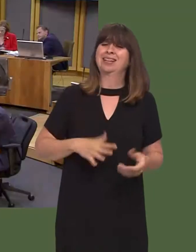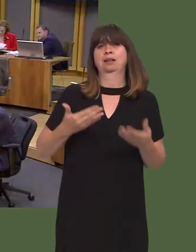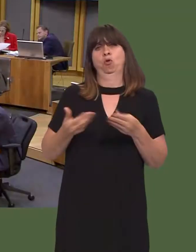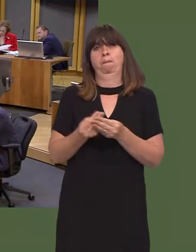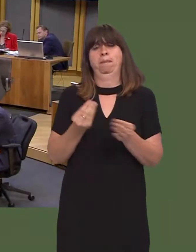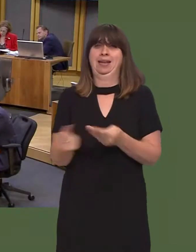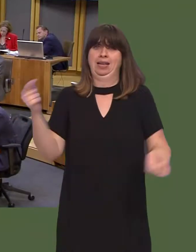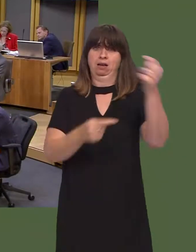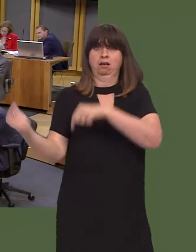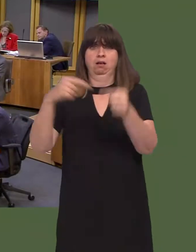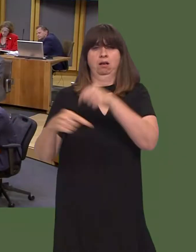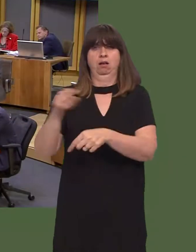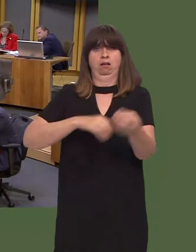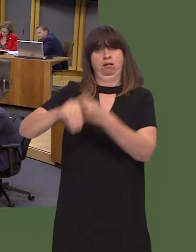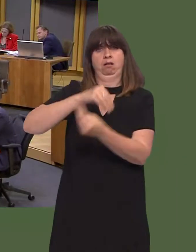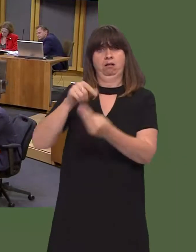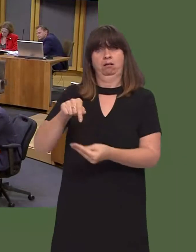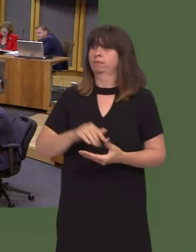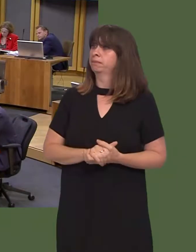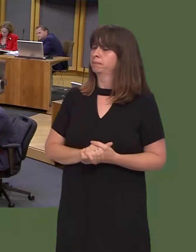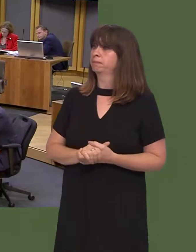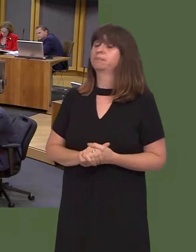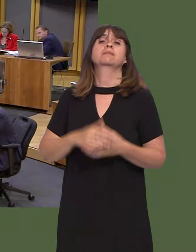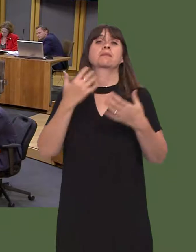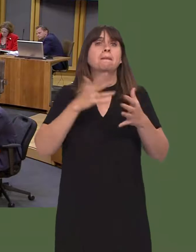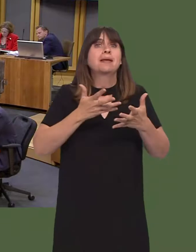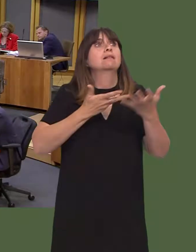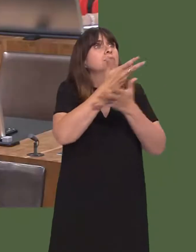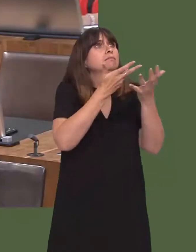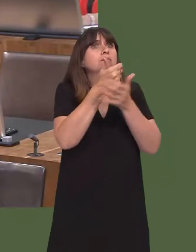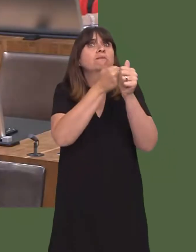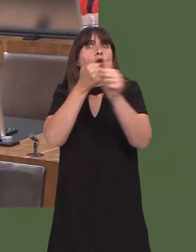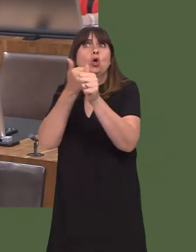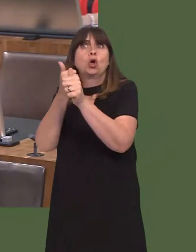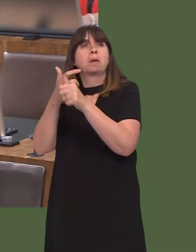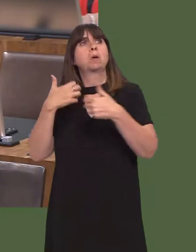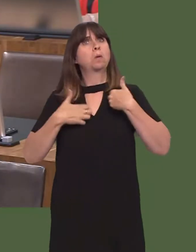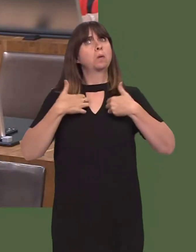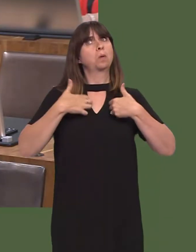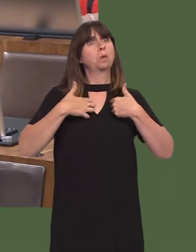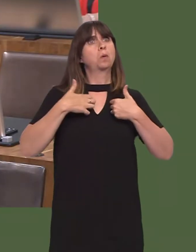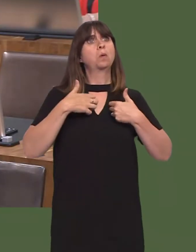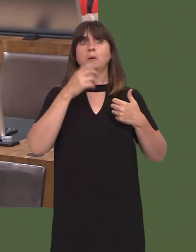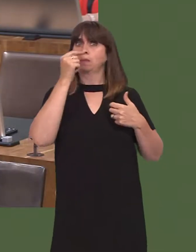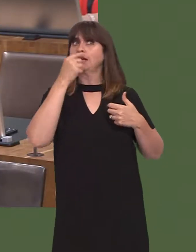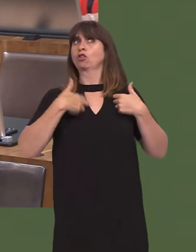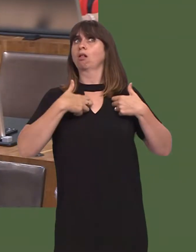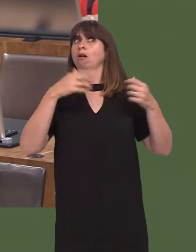Carwyn Jones: Well, as Iíve said, the reality is this: we have spoken to potential investors and there is interest. Weíre not looking to put a building up there that wonít be